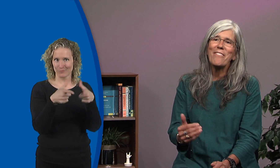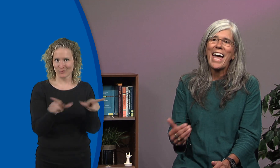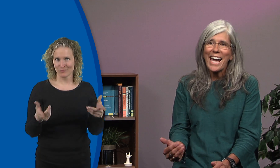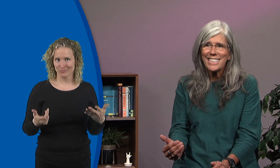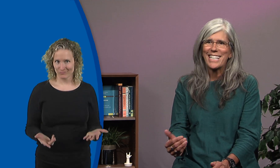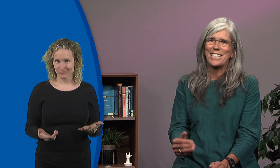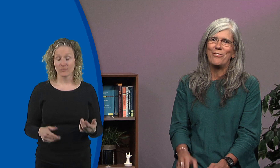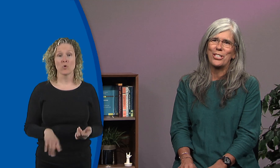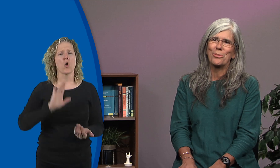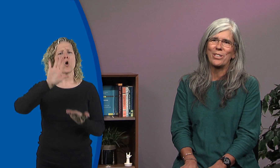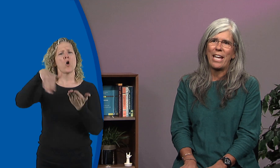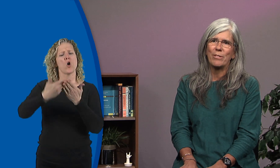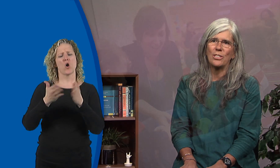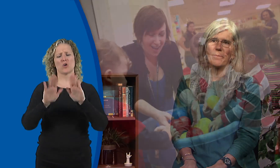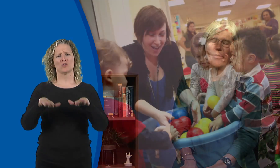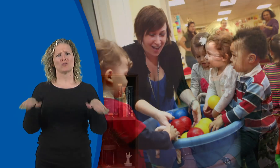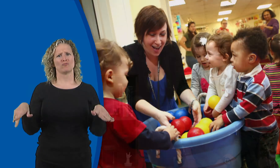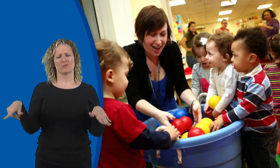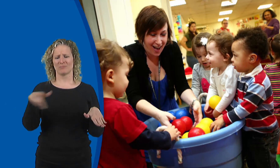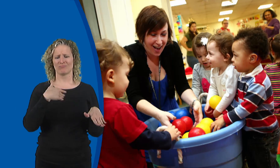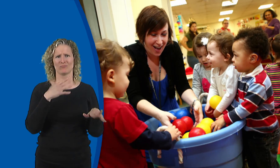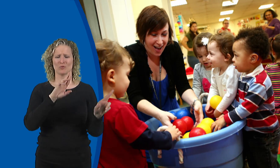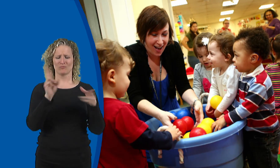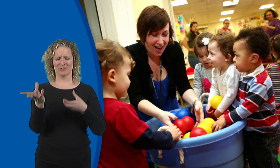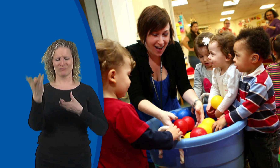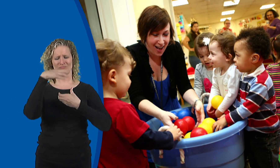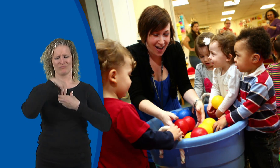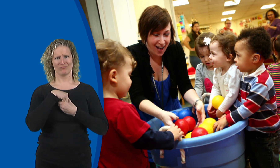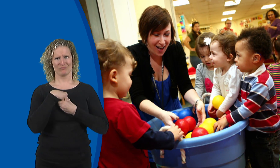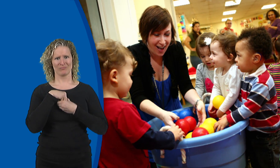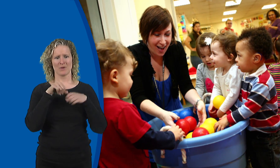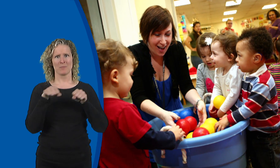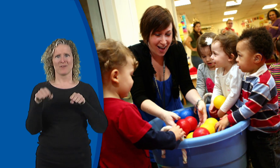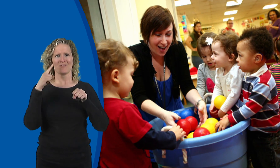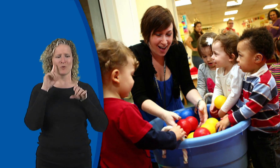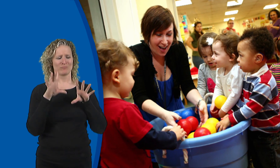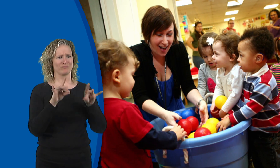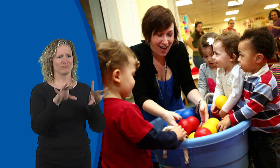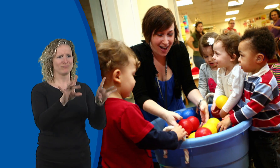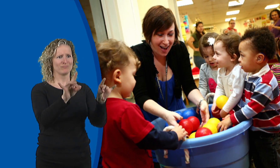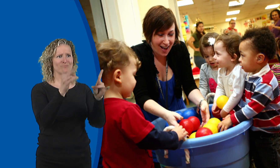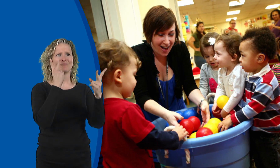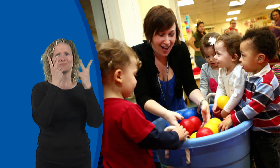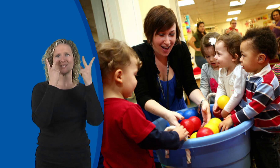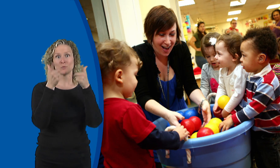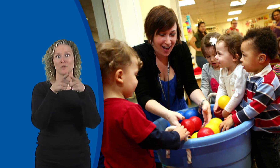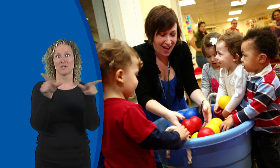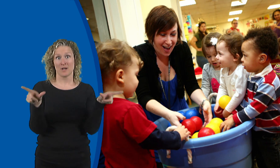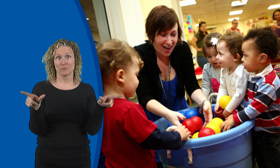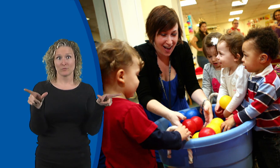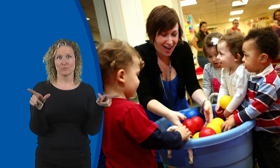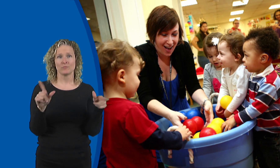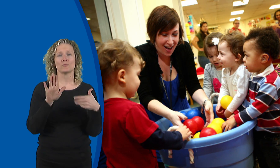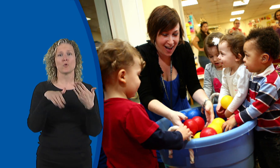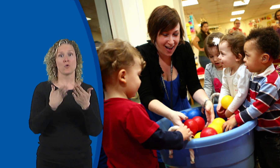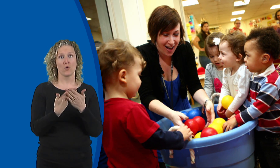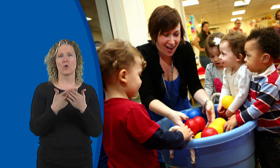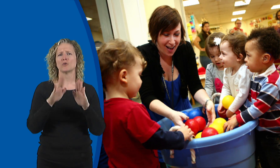to visual language. All children with typical visual abilities, including children who are deaf or hard of hearing,